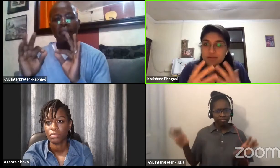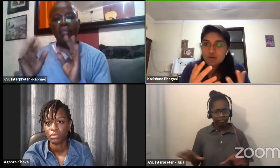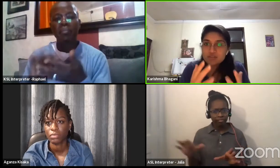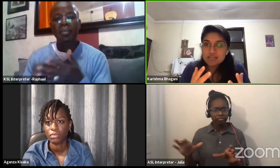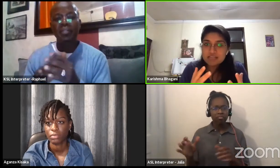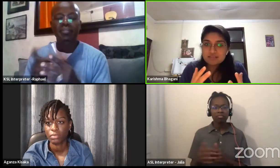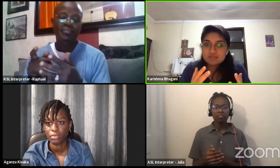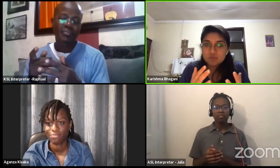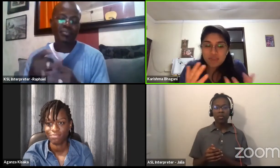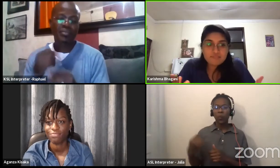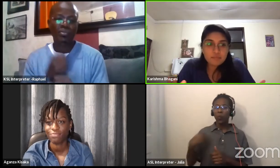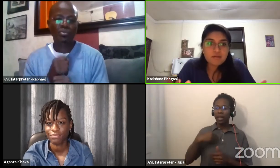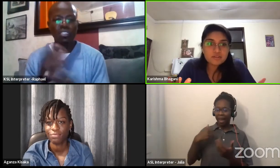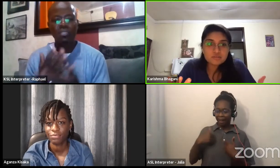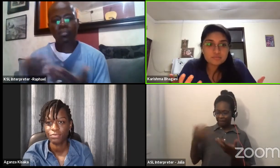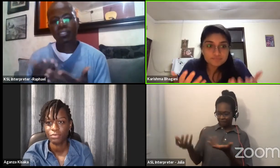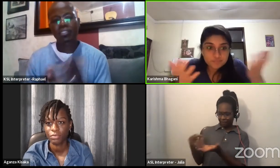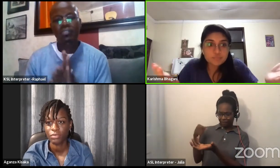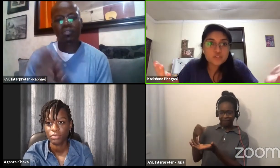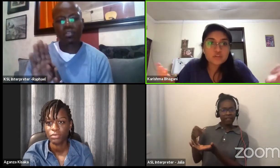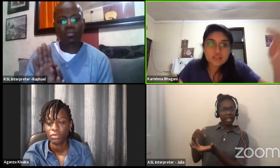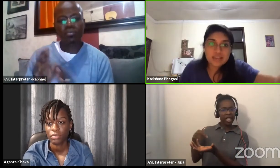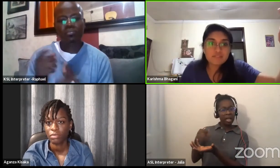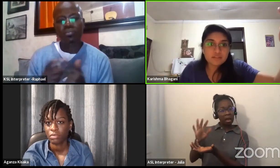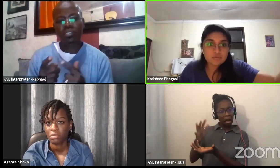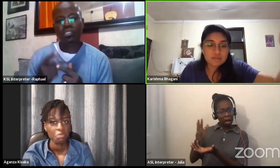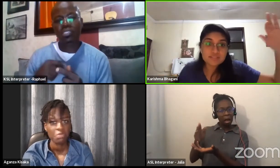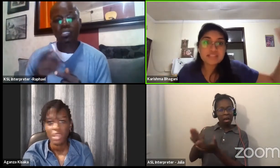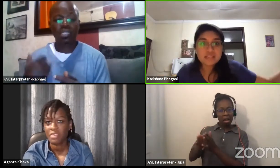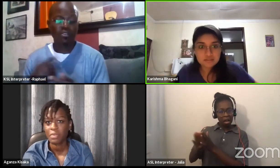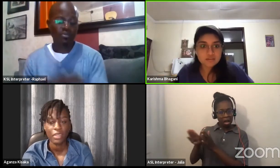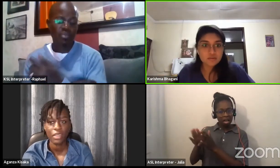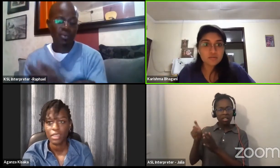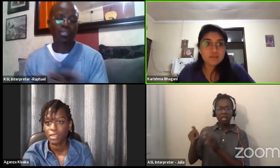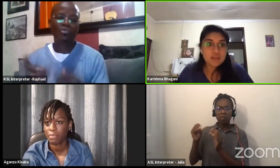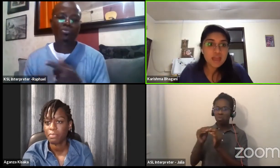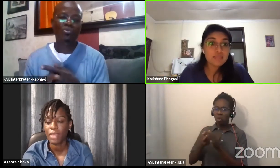but not really, so we have the power to push it to the level that we've seen, you know?